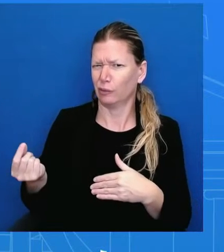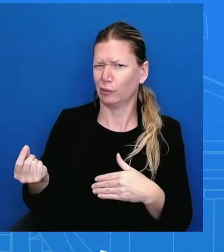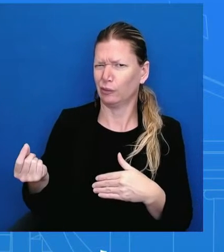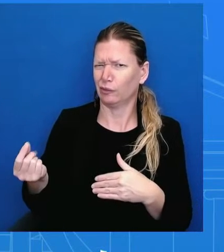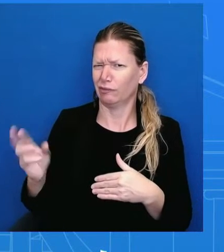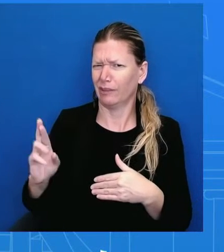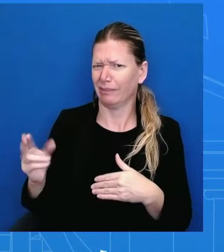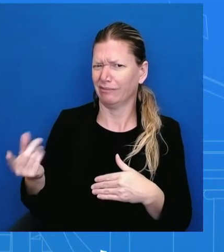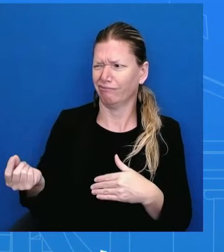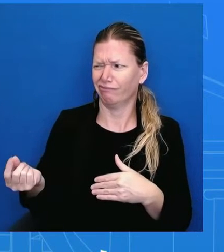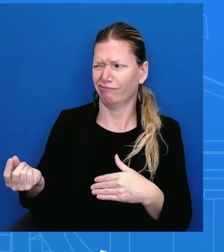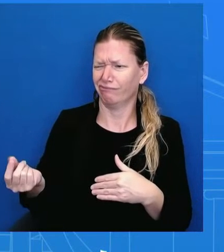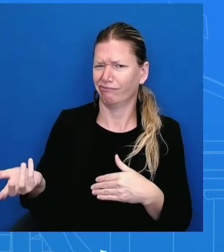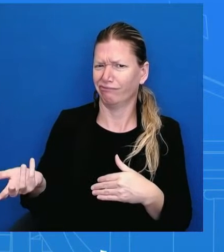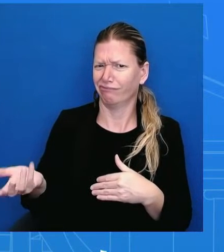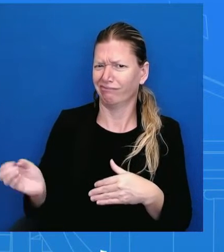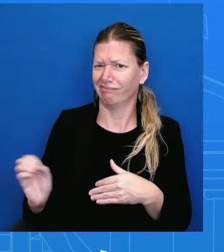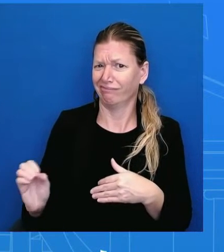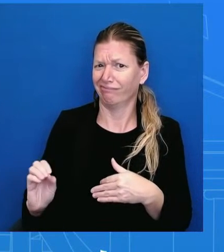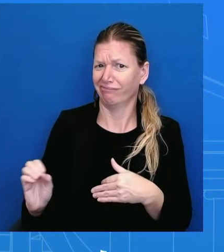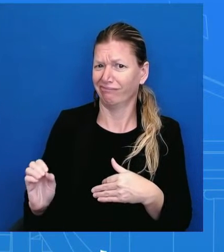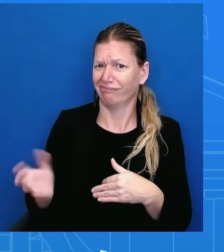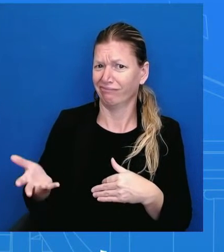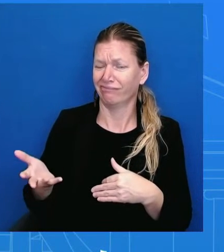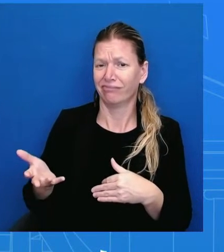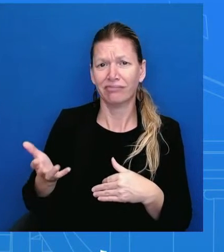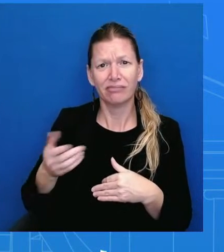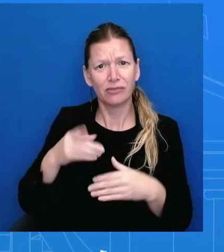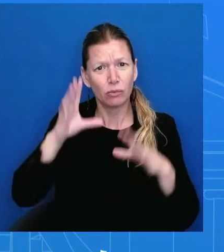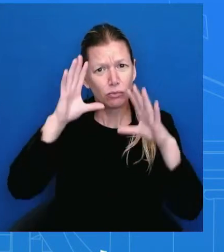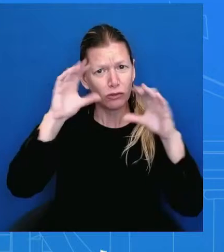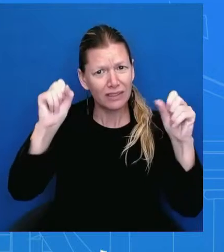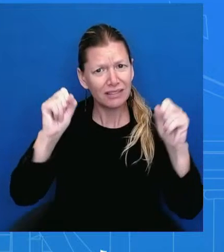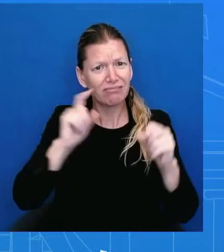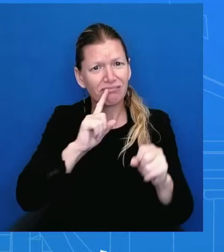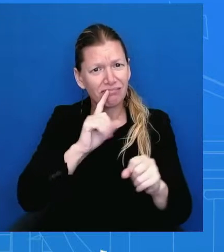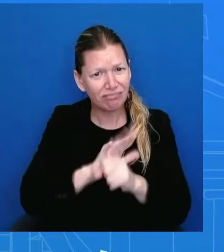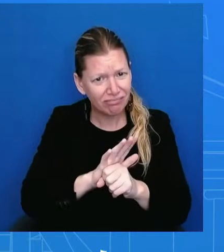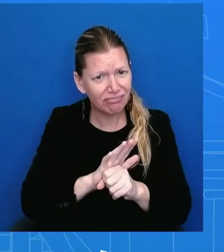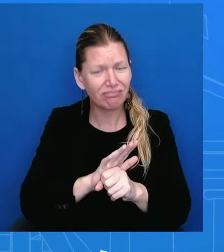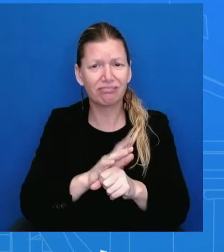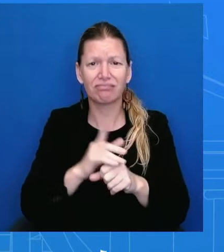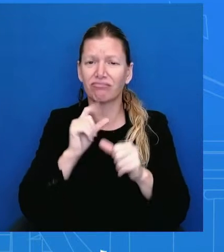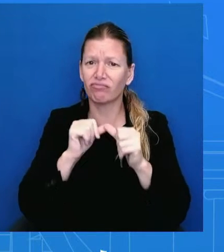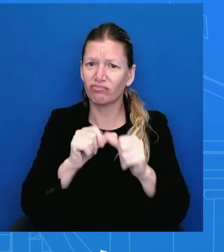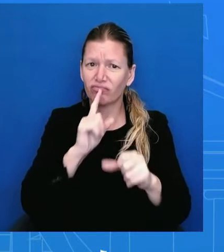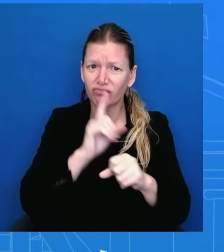He wants to engage -- engage directly with the American people. Six hundred people at the church yesterday;